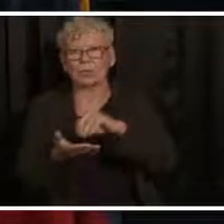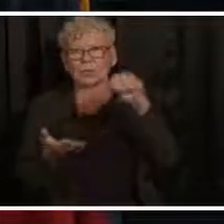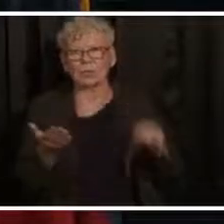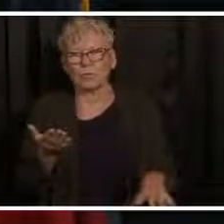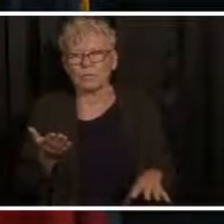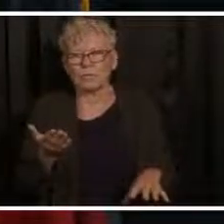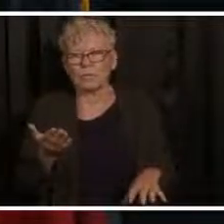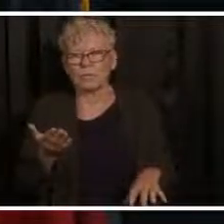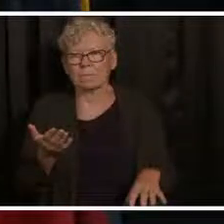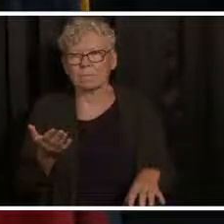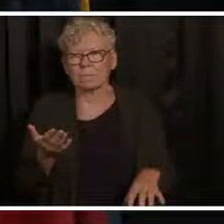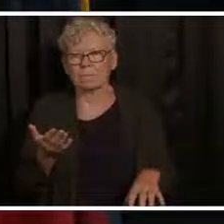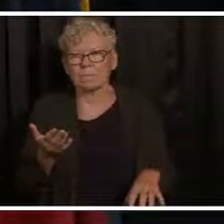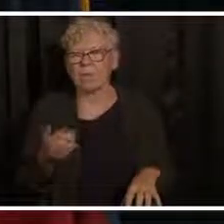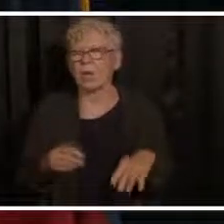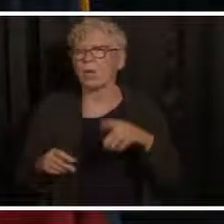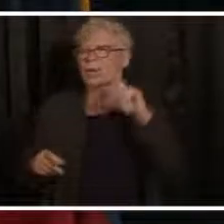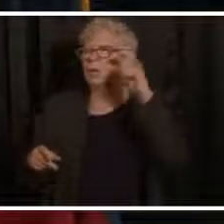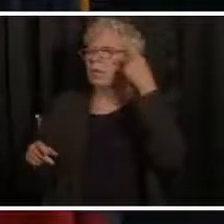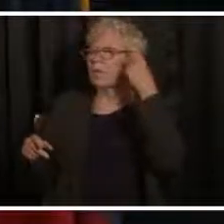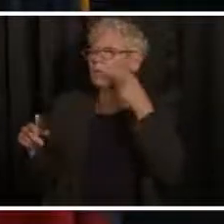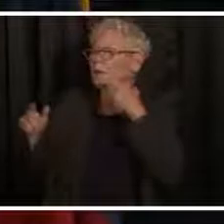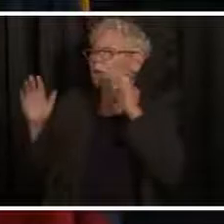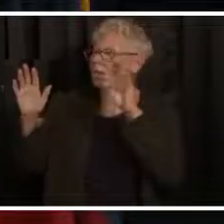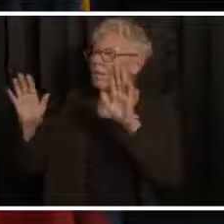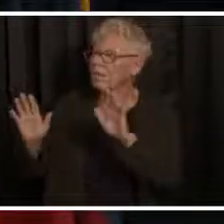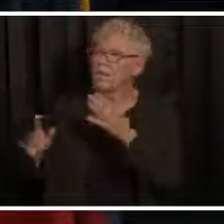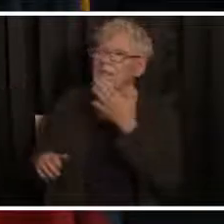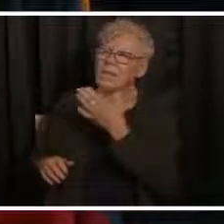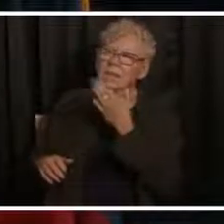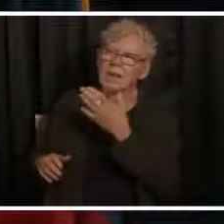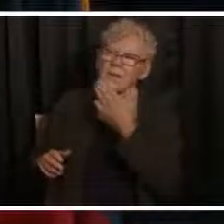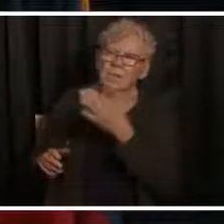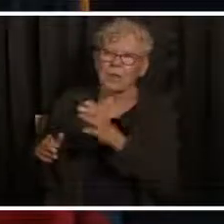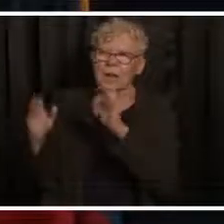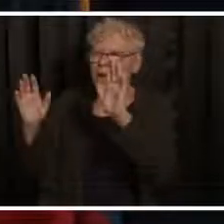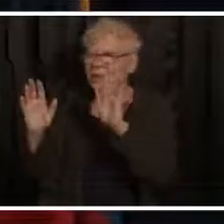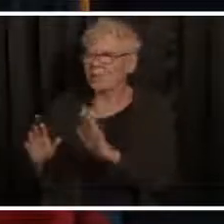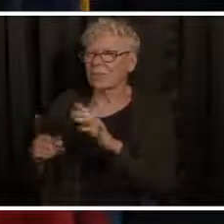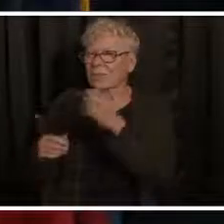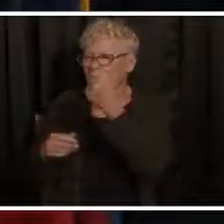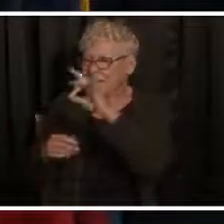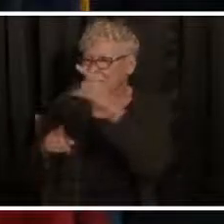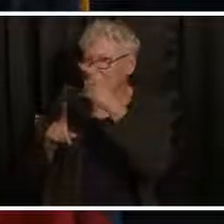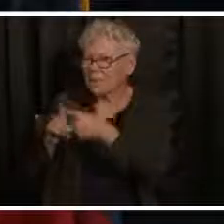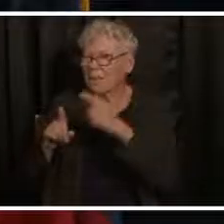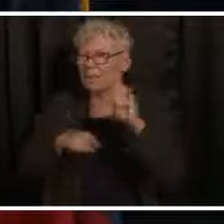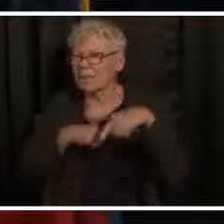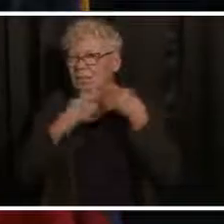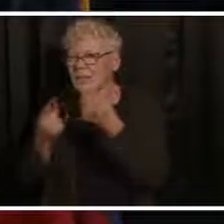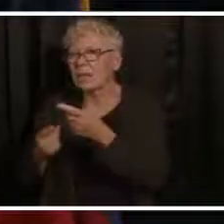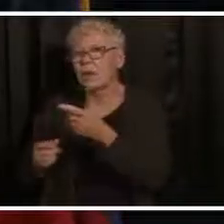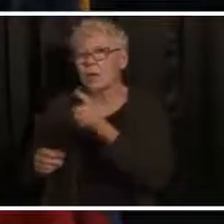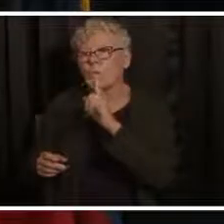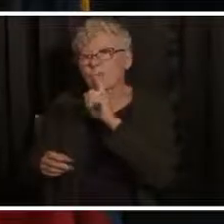incredible leadership over these last 18 months. It's been incredibly challenging yet he's been tenacious. He's been